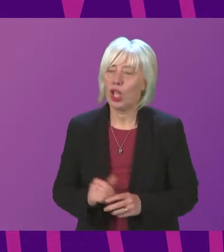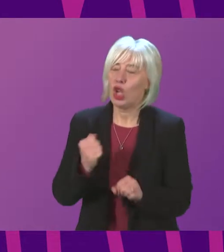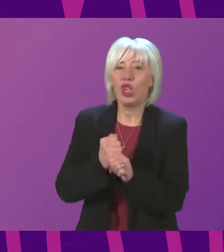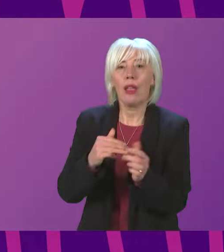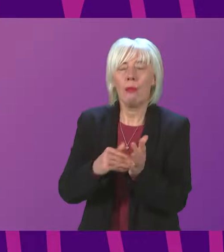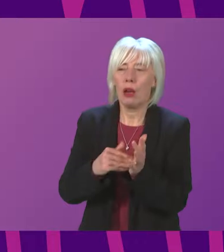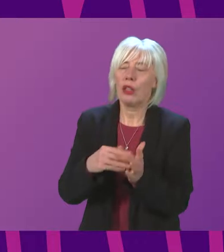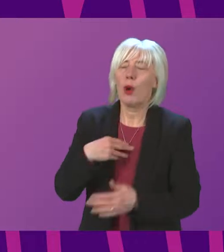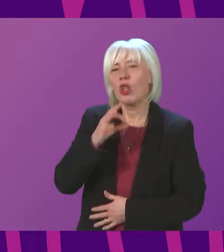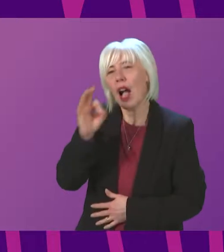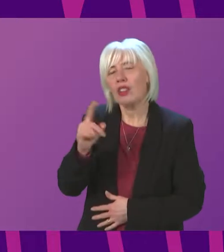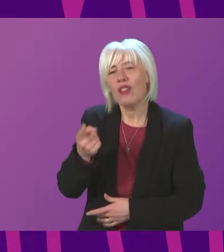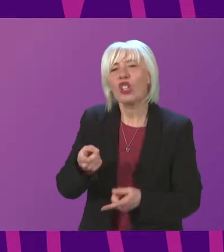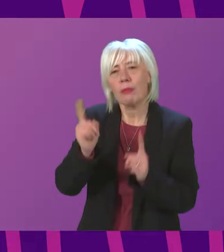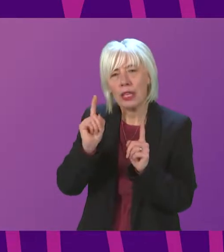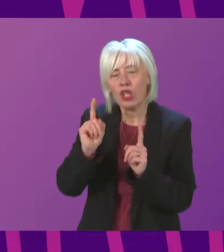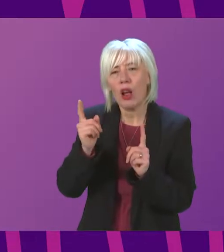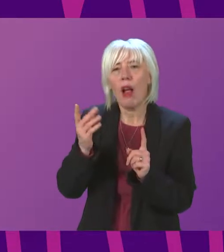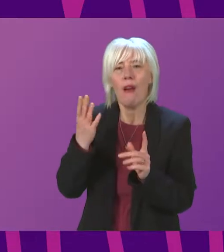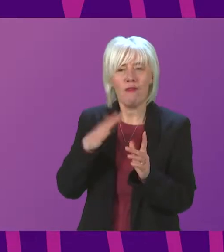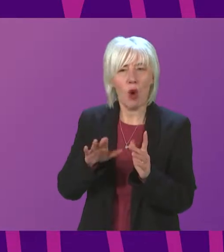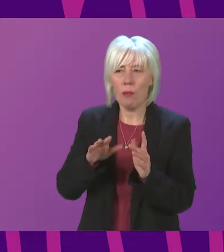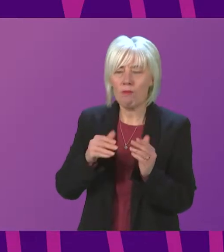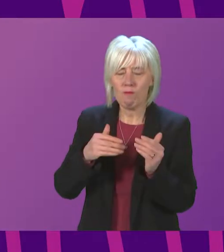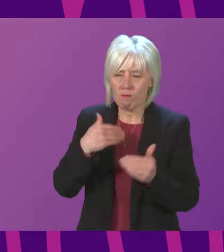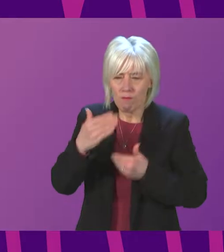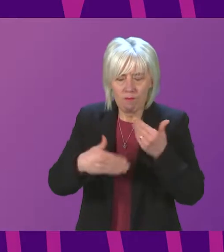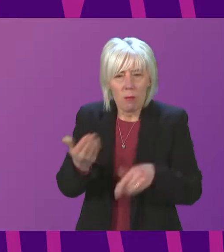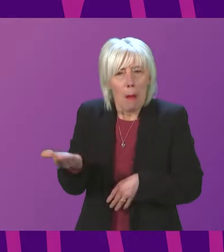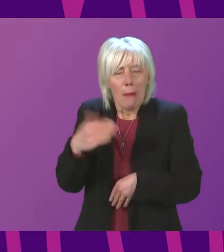To ask the First Minister, in light of the steps being taken to return to normality after